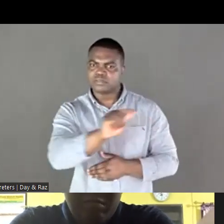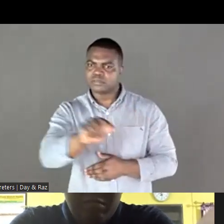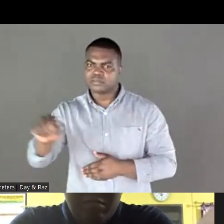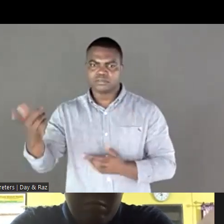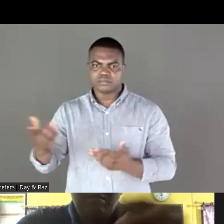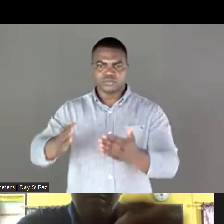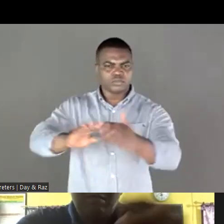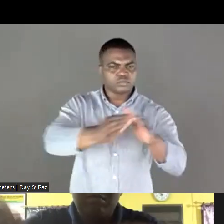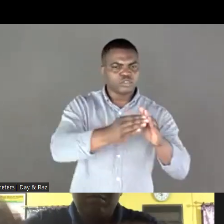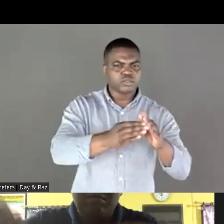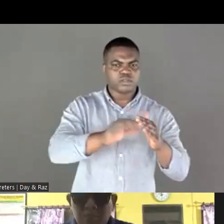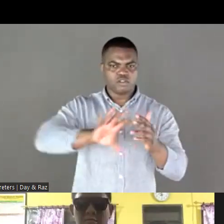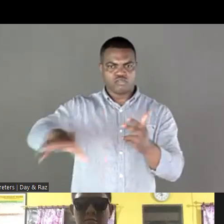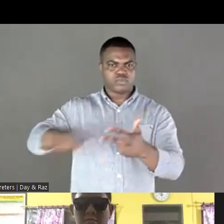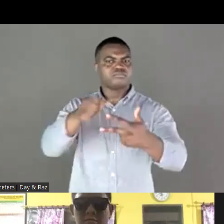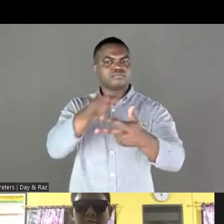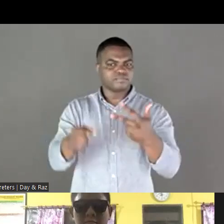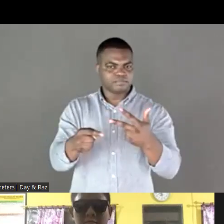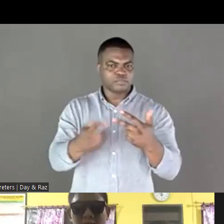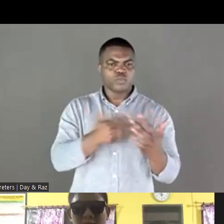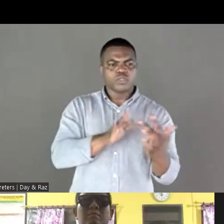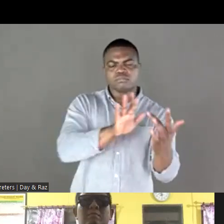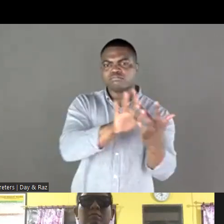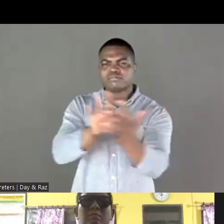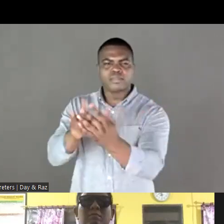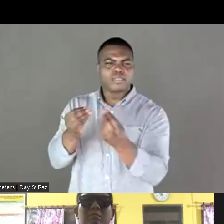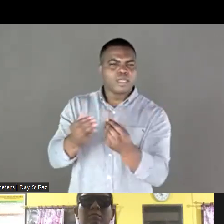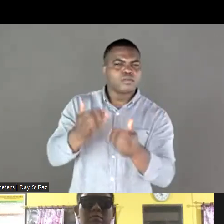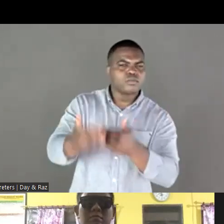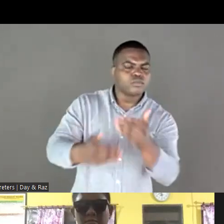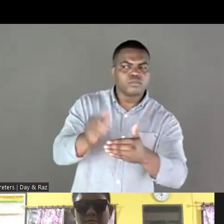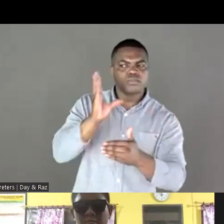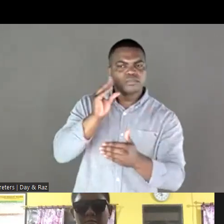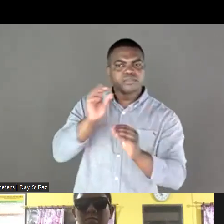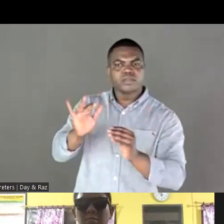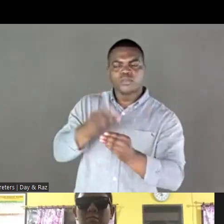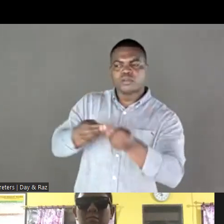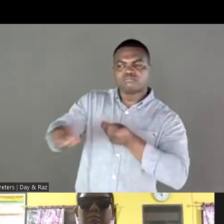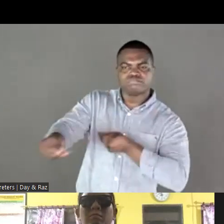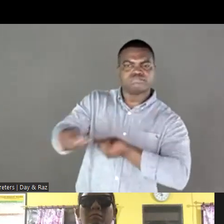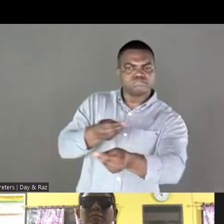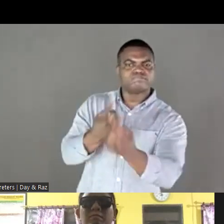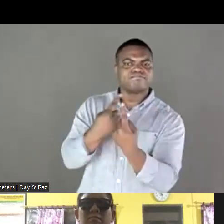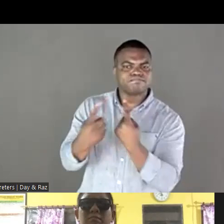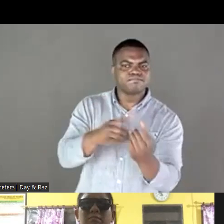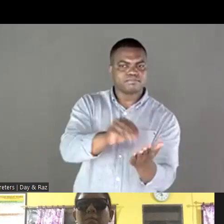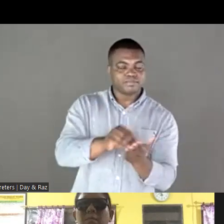to identify those good practices, and also identify the gaps there as well. If you have